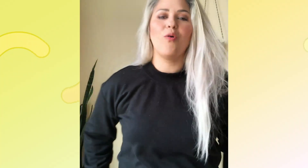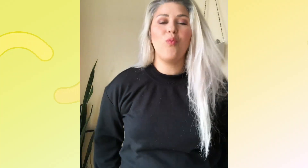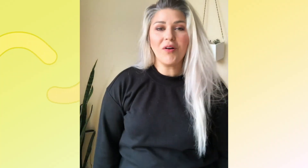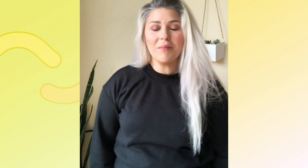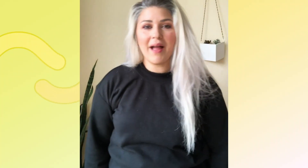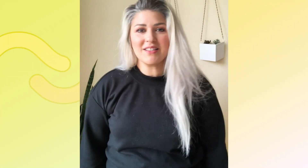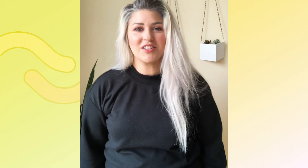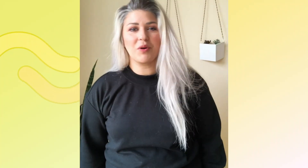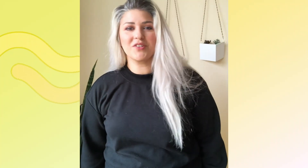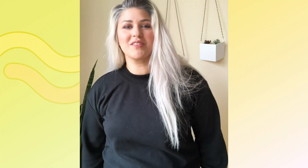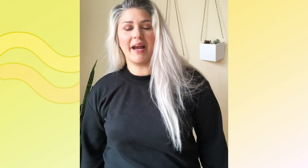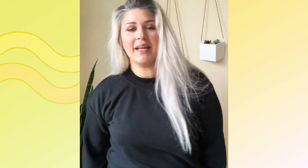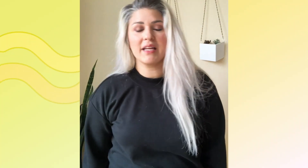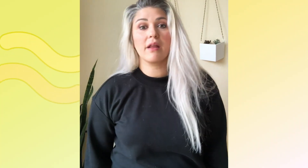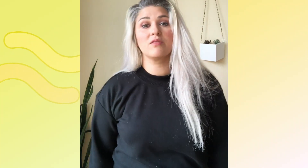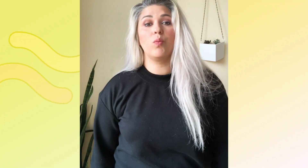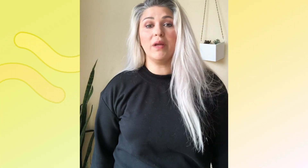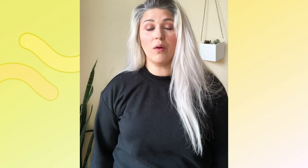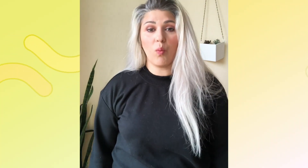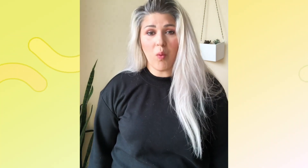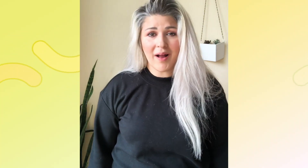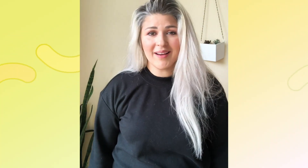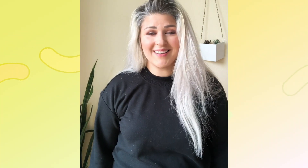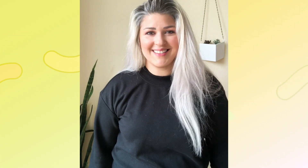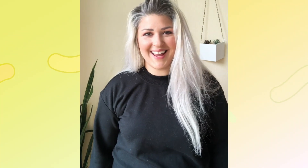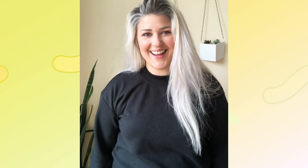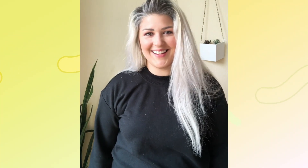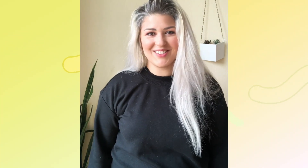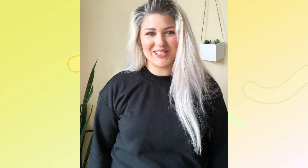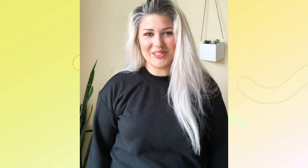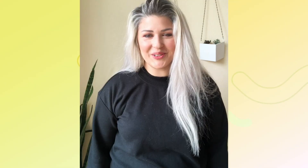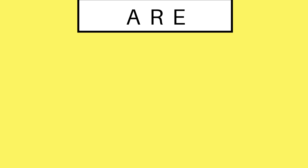Welcome back to sequestered signing. It is week one, day two.